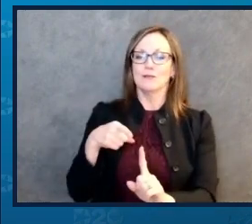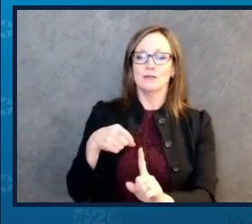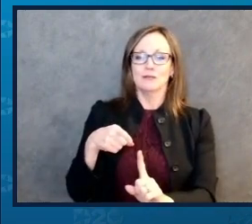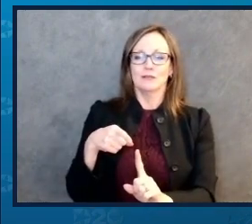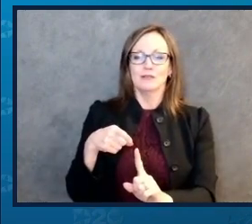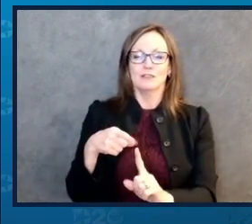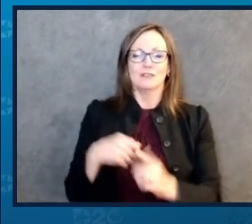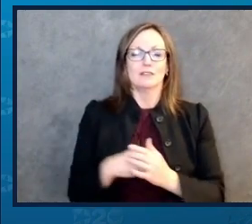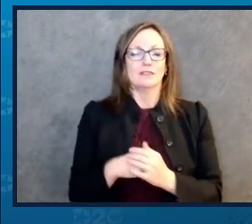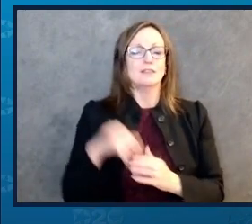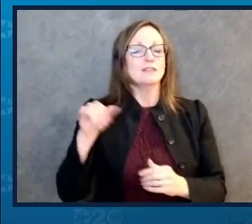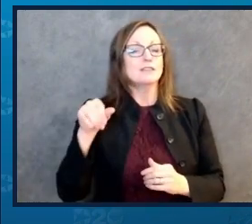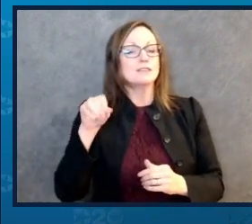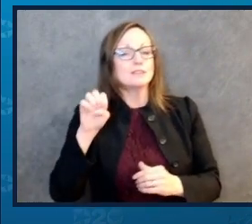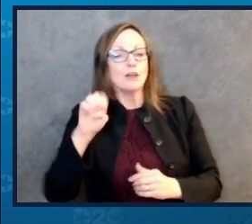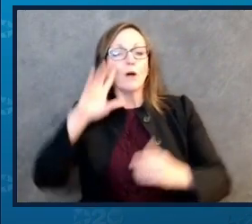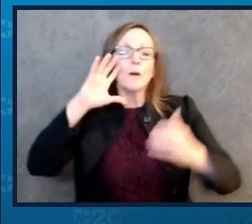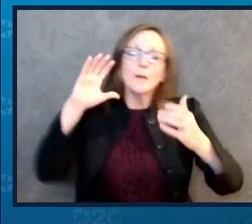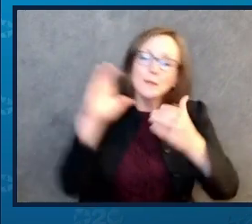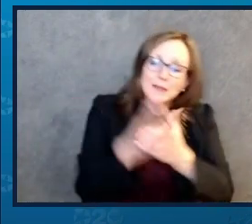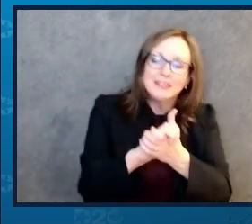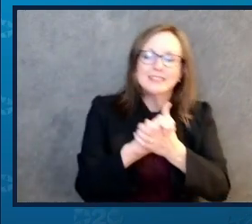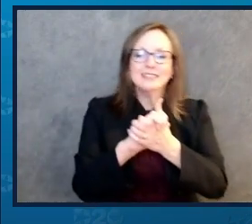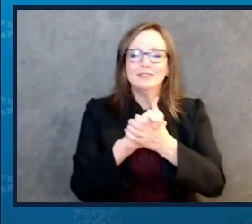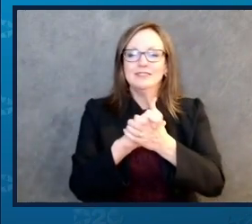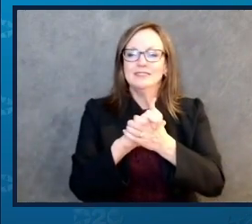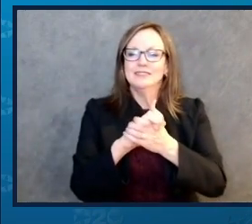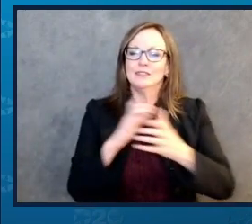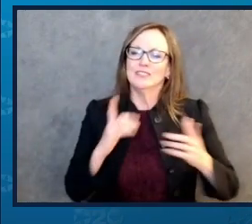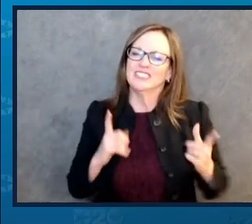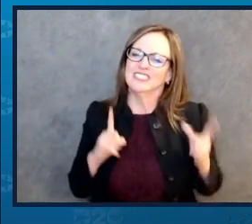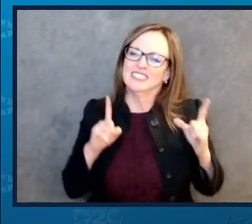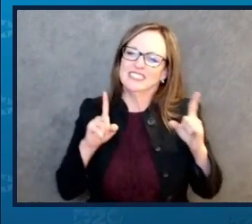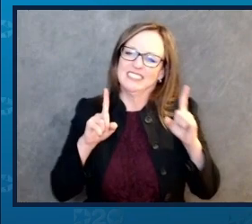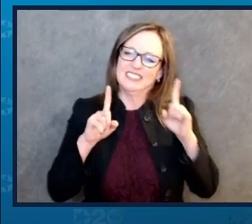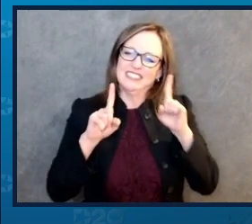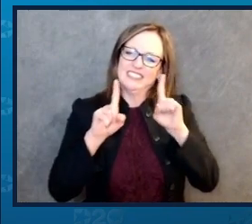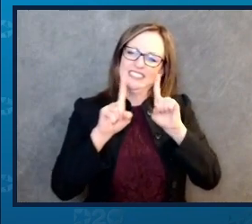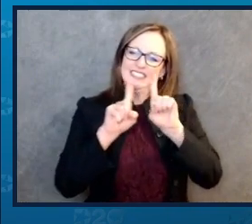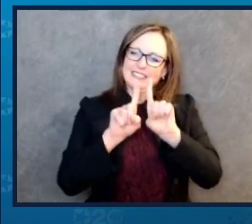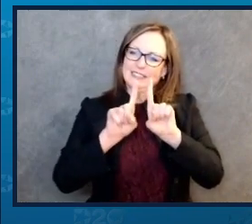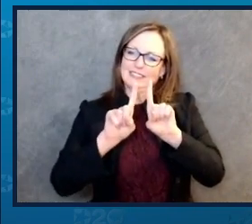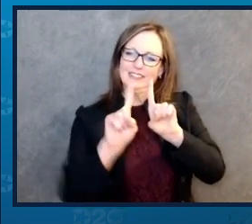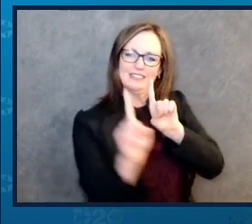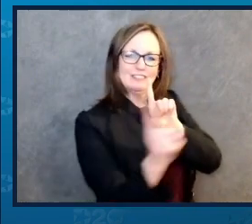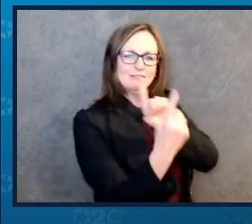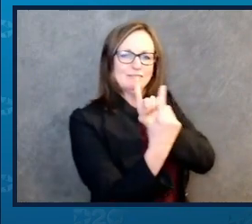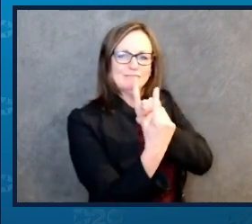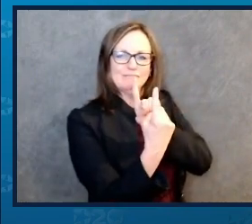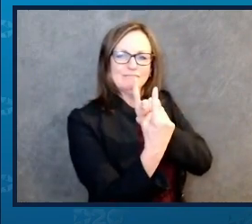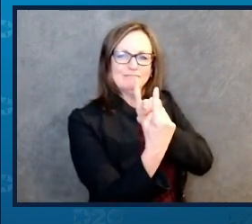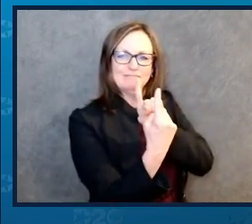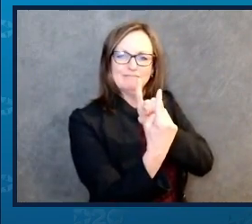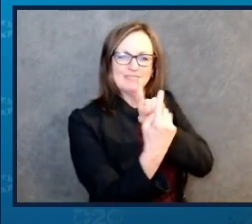ADVERSARIES.